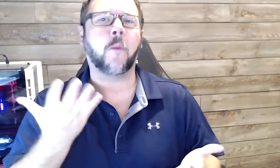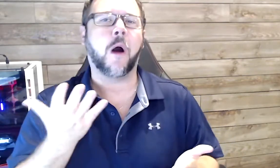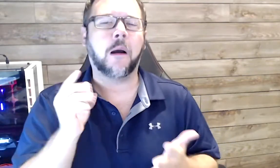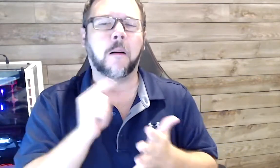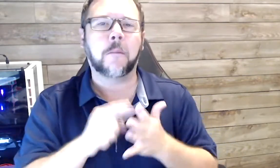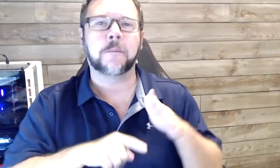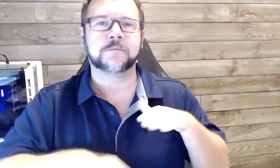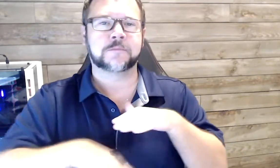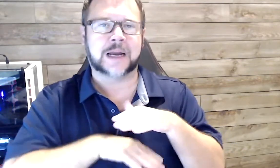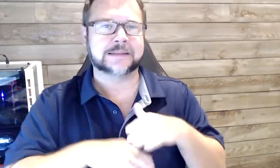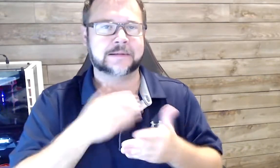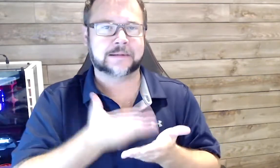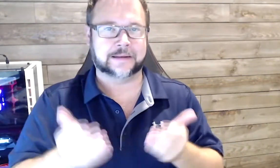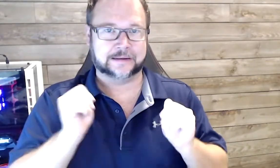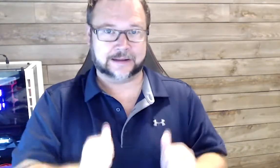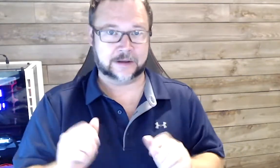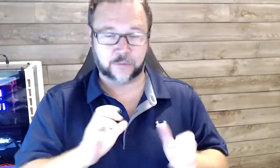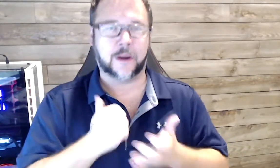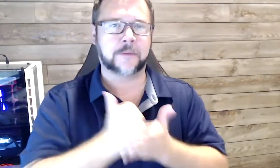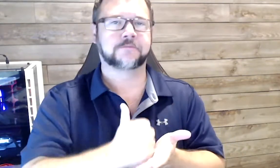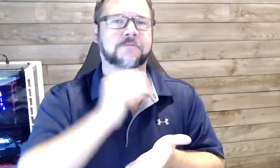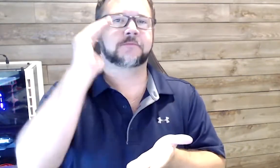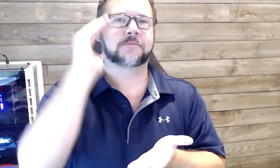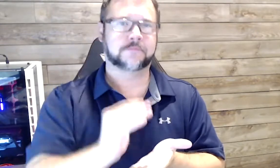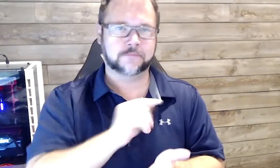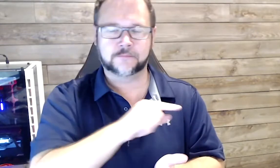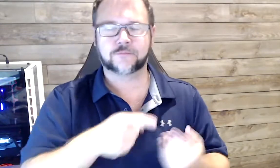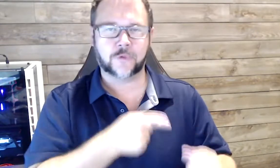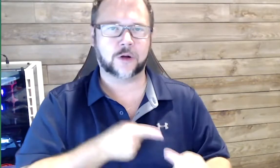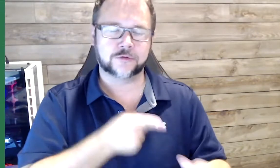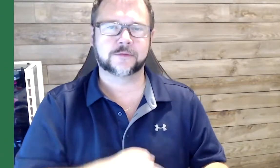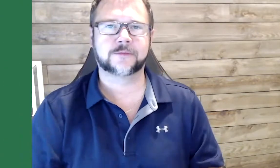You'll see some suggestions on basic things that you can do to help alleviate those struggles.